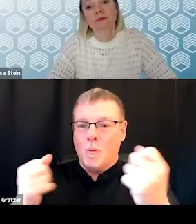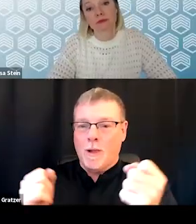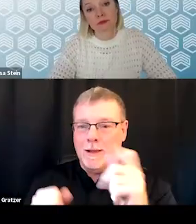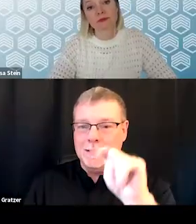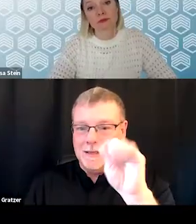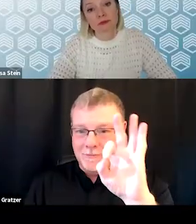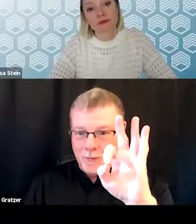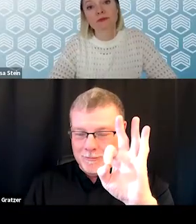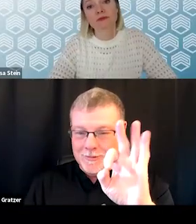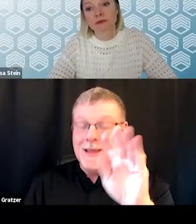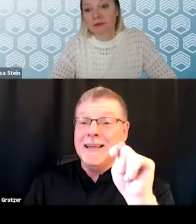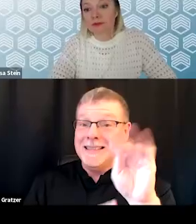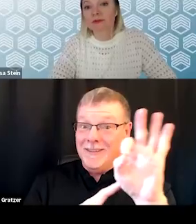which was a task force that was convened